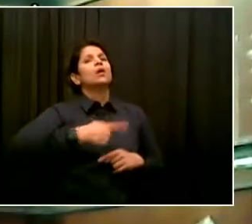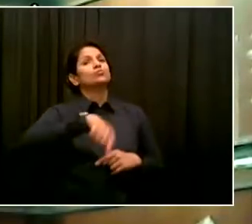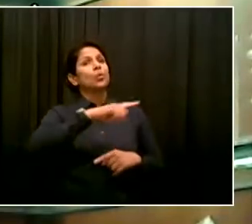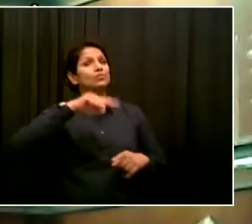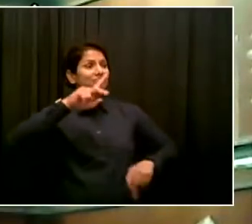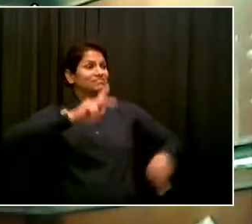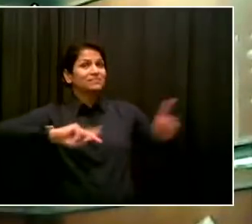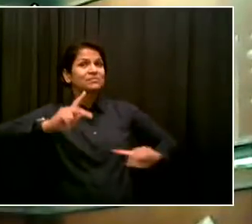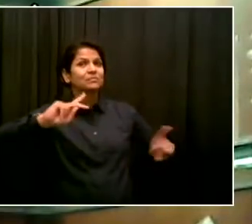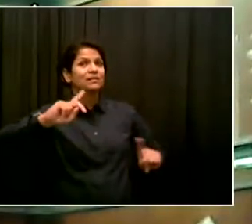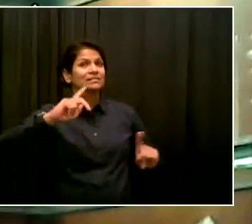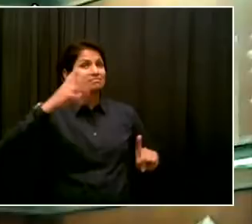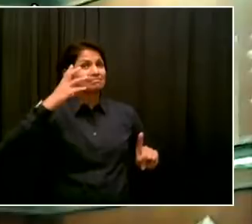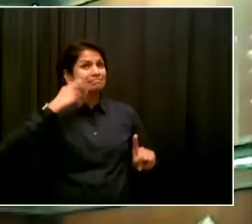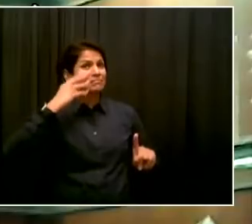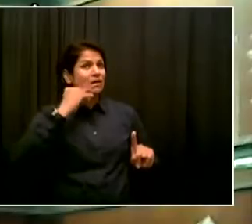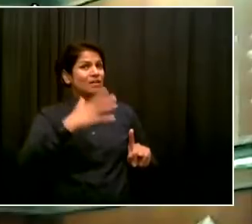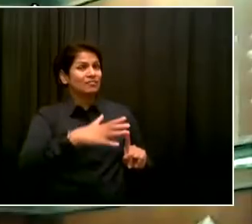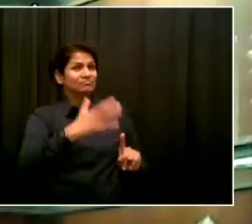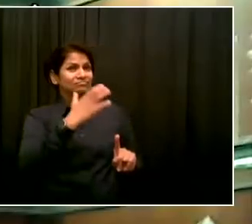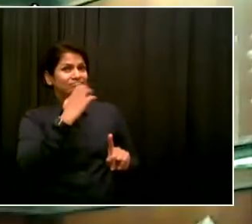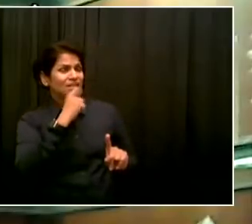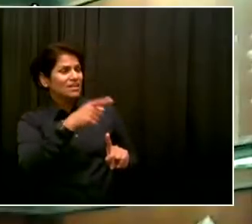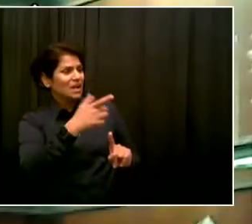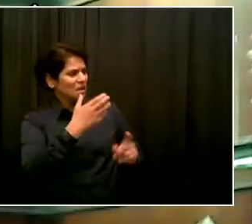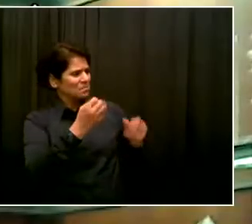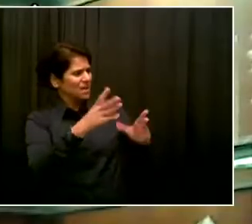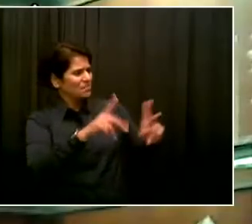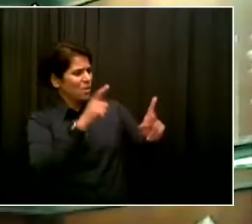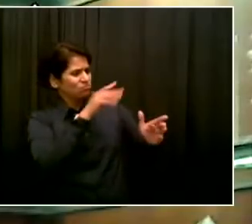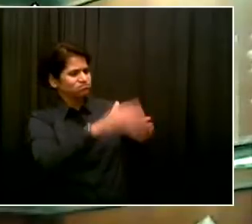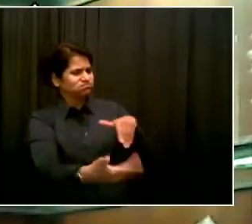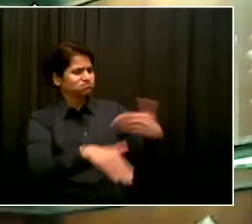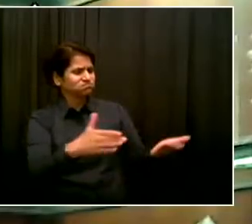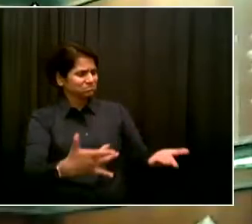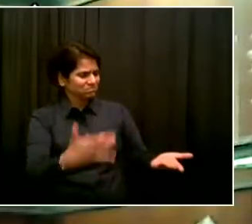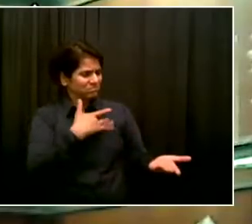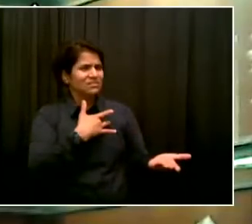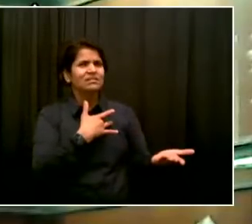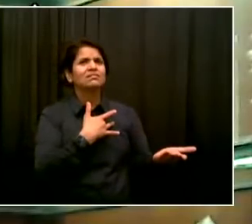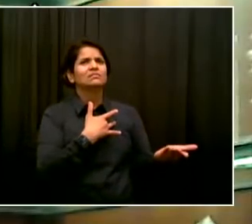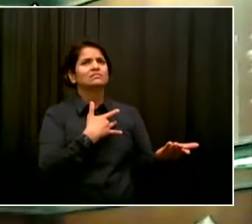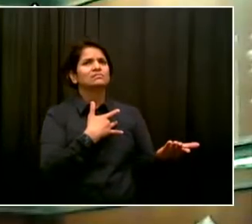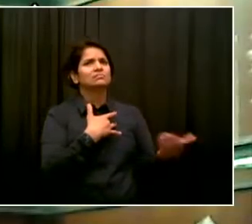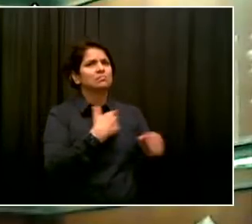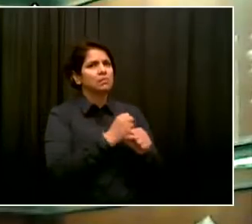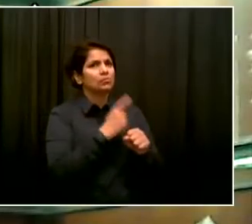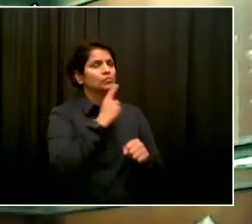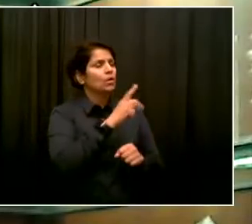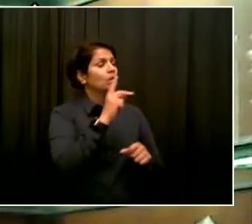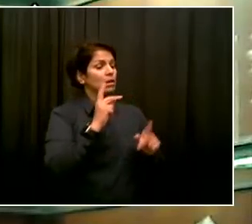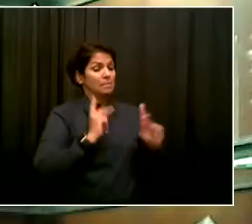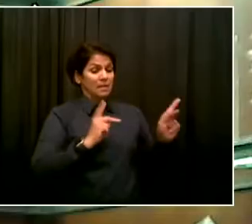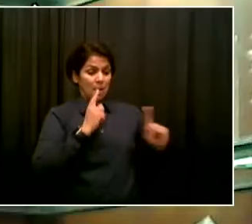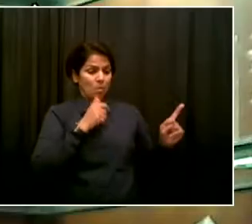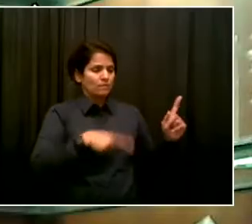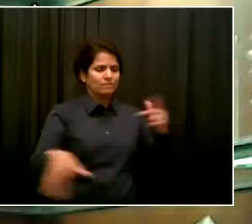ENSURING THAT THE PEOPLE LCOSEST TO THE PAIN ARE THE INDIVIDUALS WHO KNOW WHT ATHE SOLUTIONS ARE AND LAUNCHING